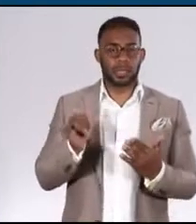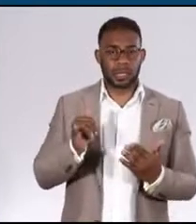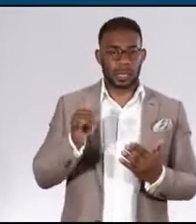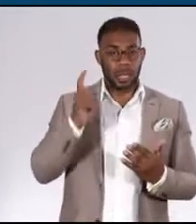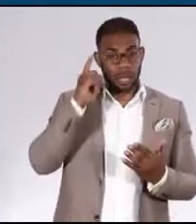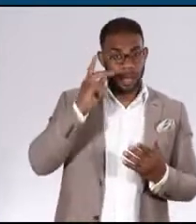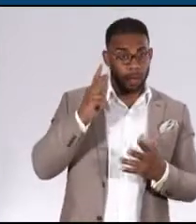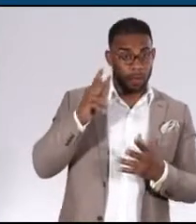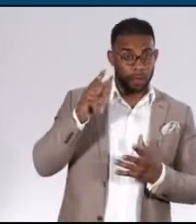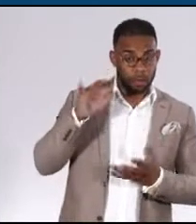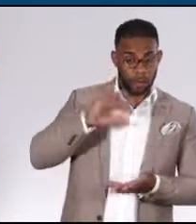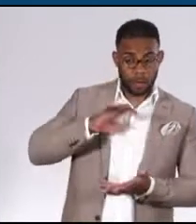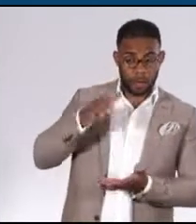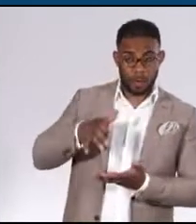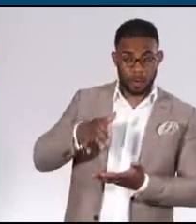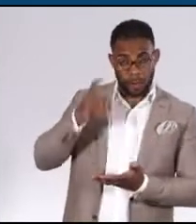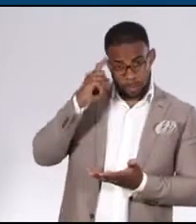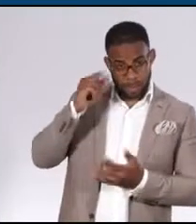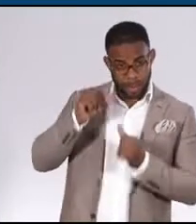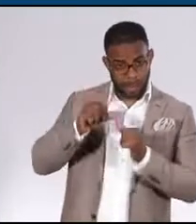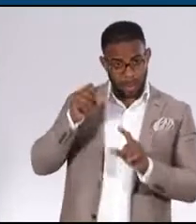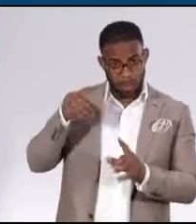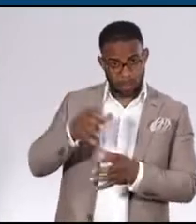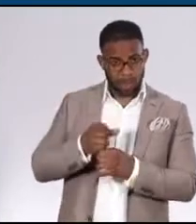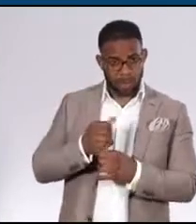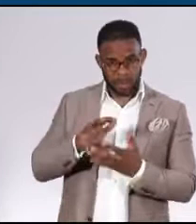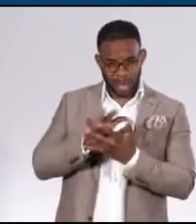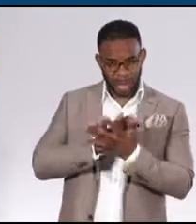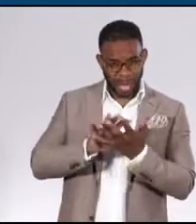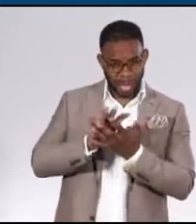If the brain can't receive a much more garbled auditory signal from the year,